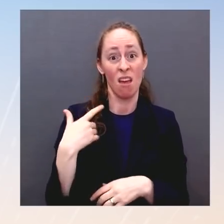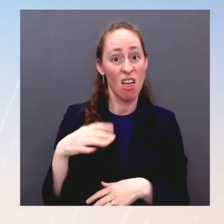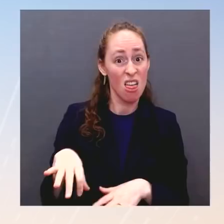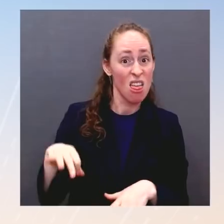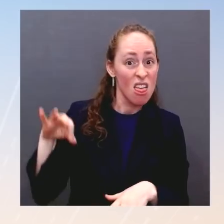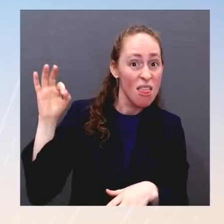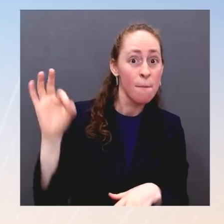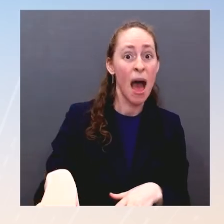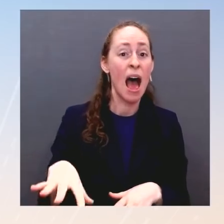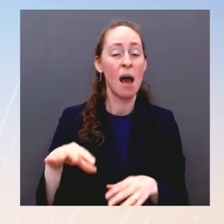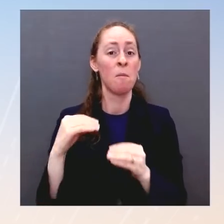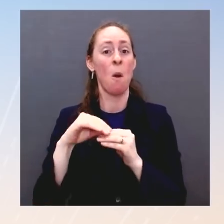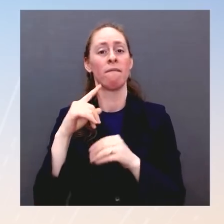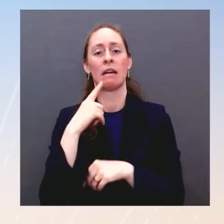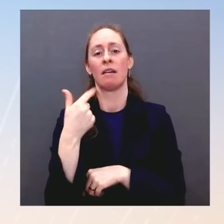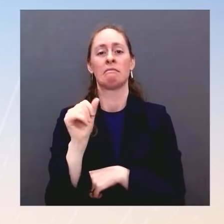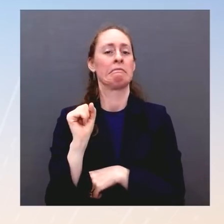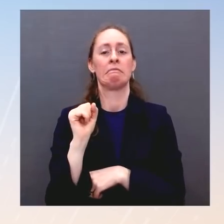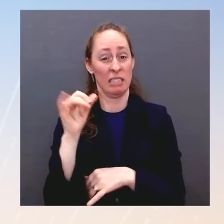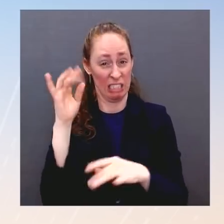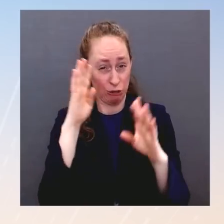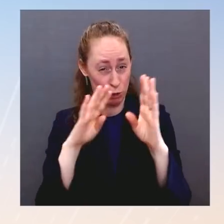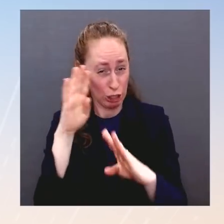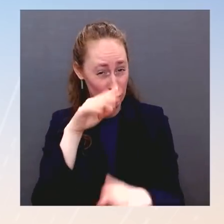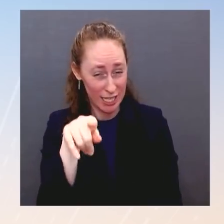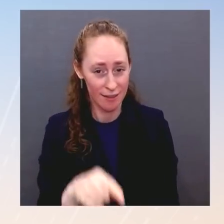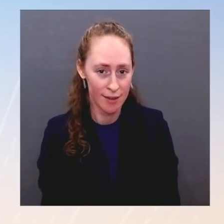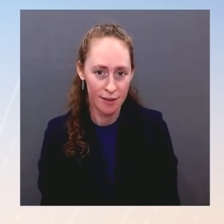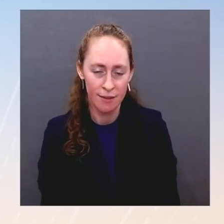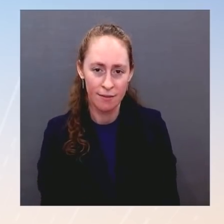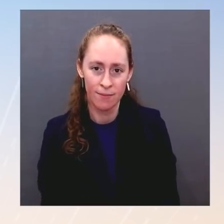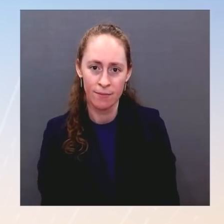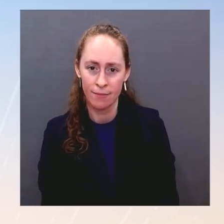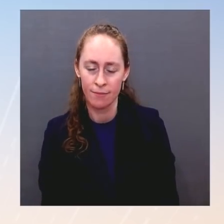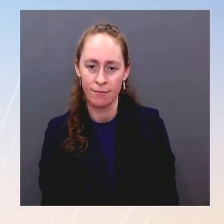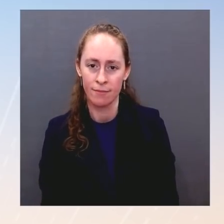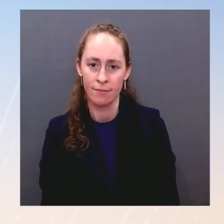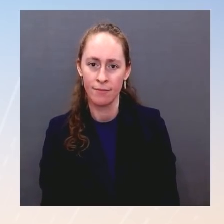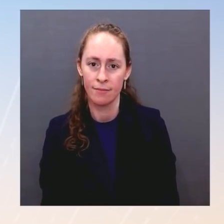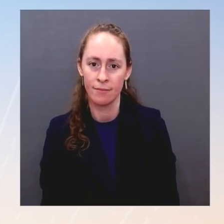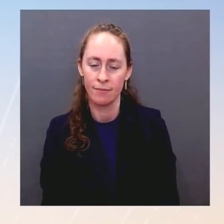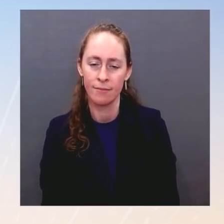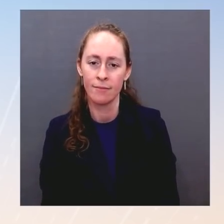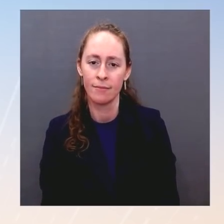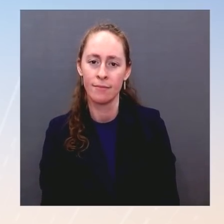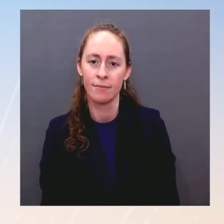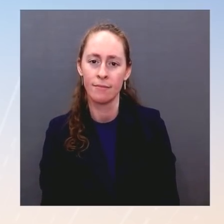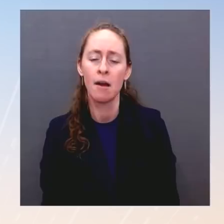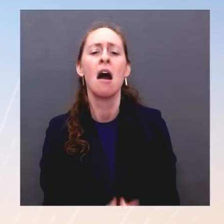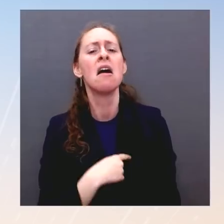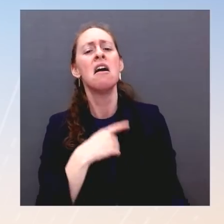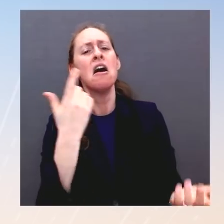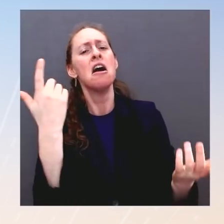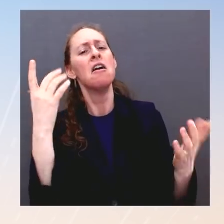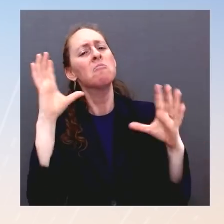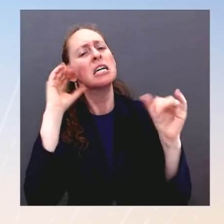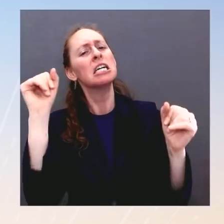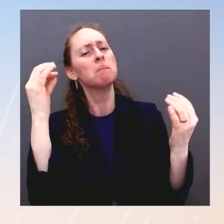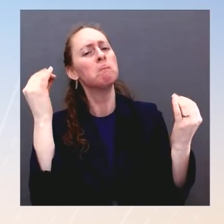through which the President has approached sanctions. One is maximizing the impact on Russian leadership